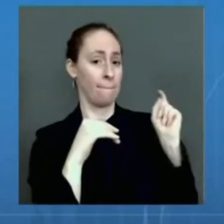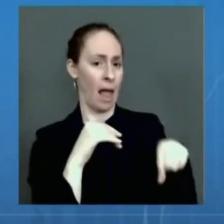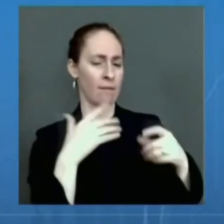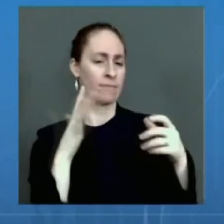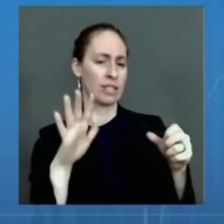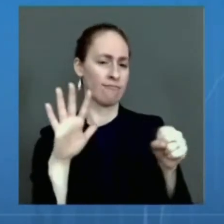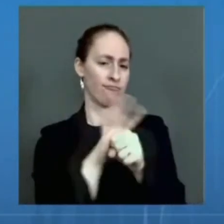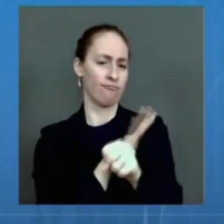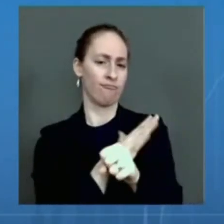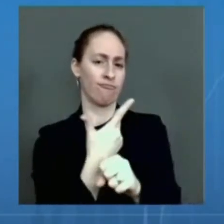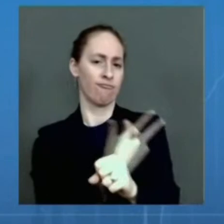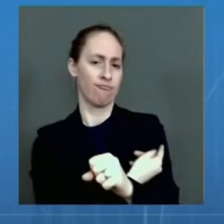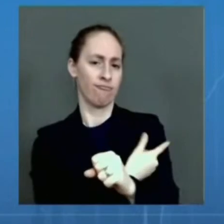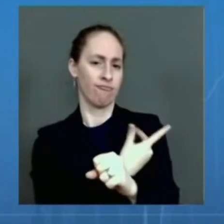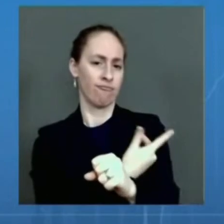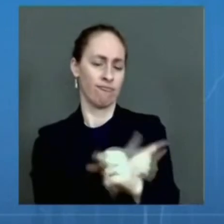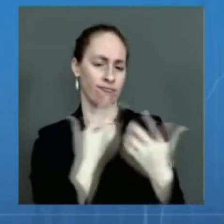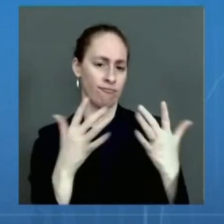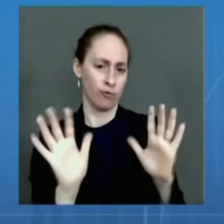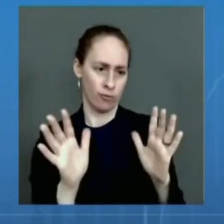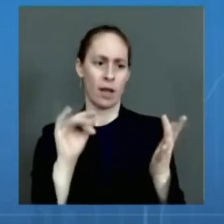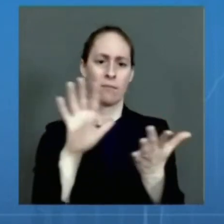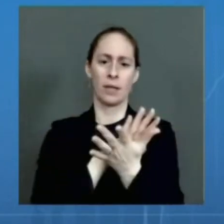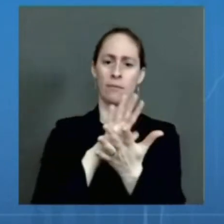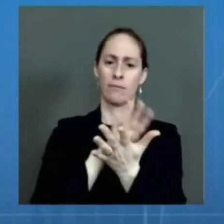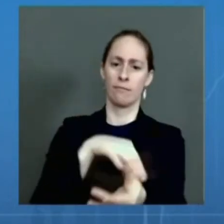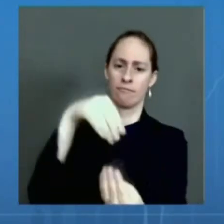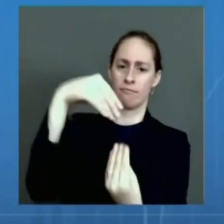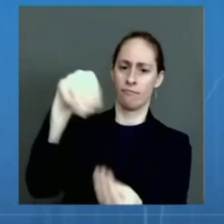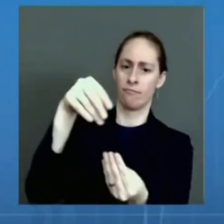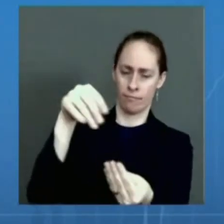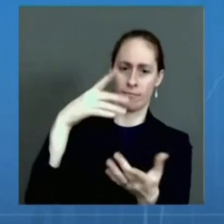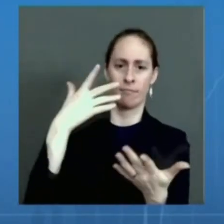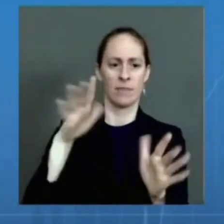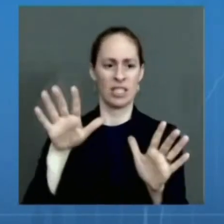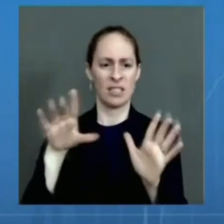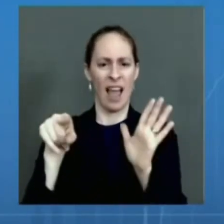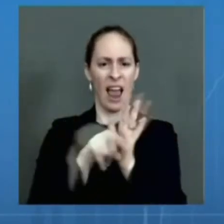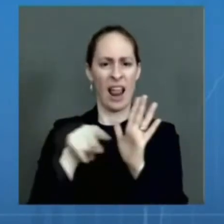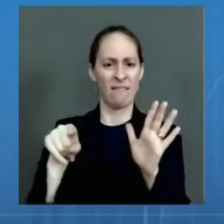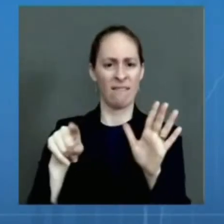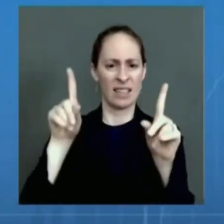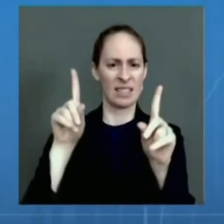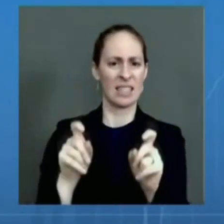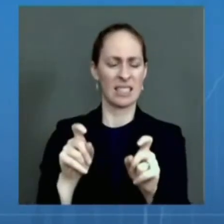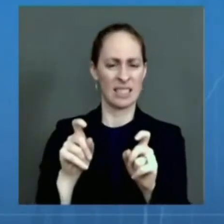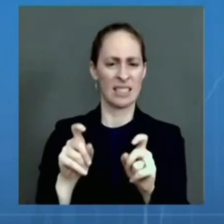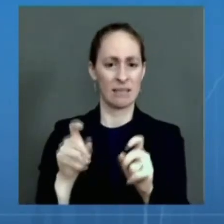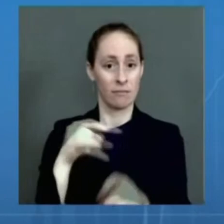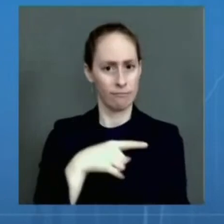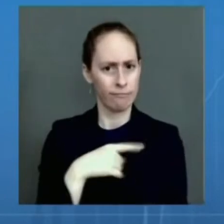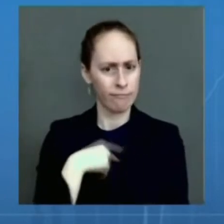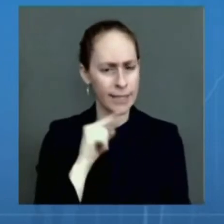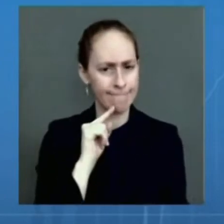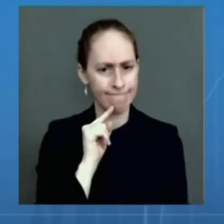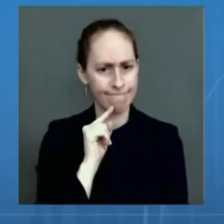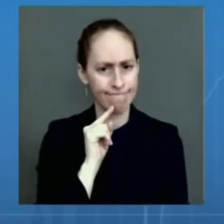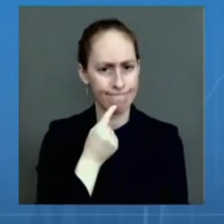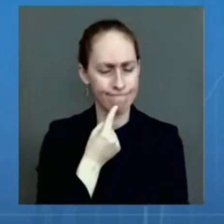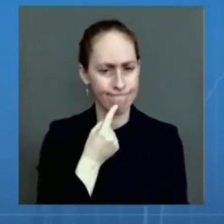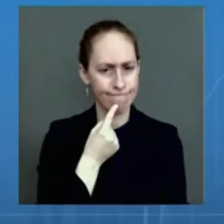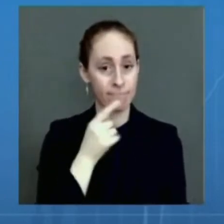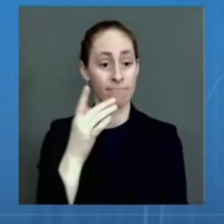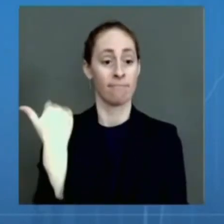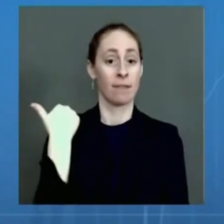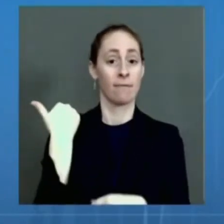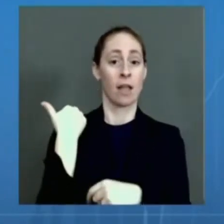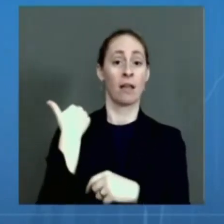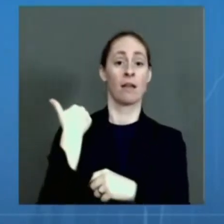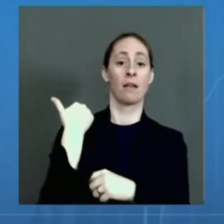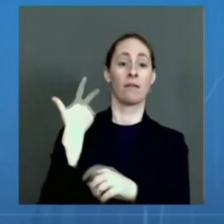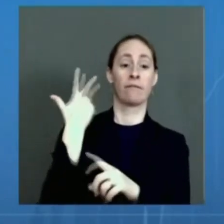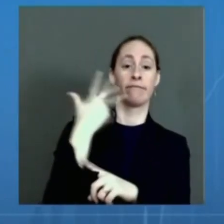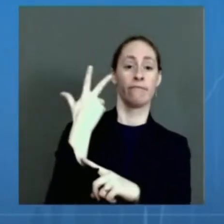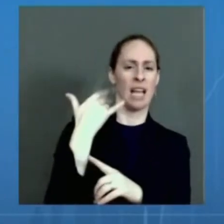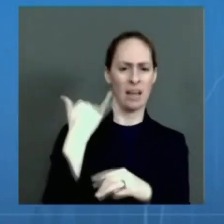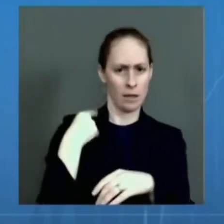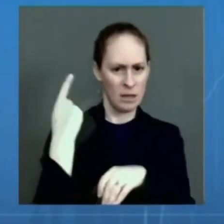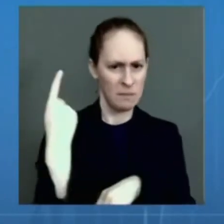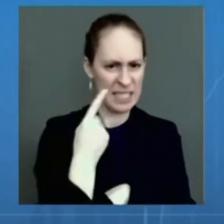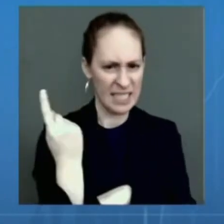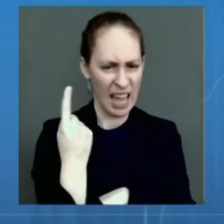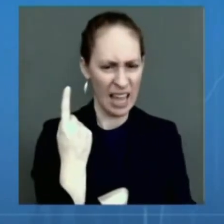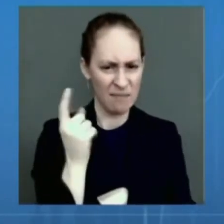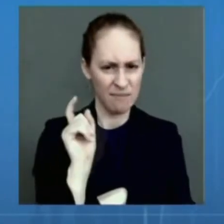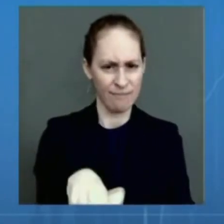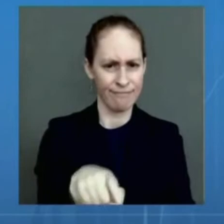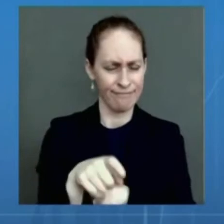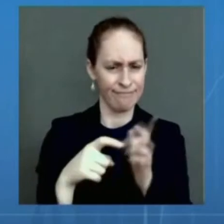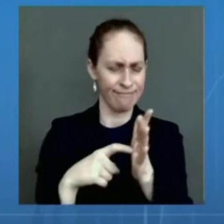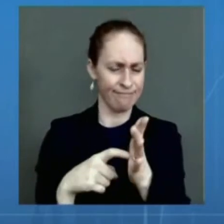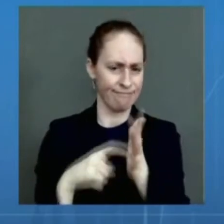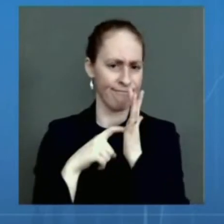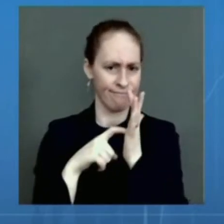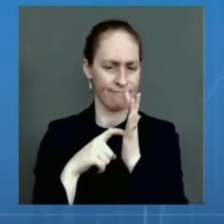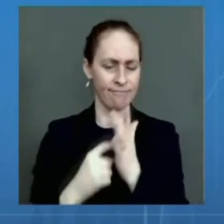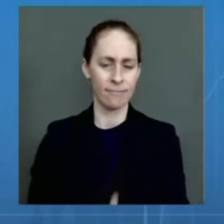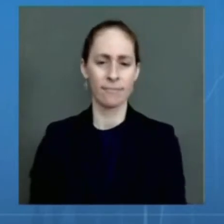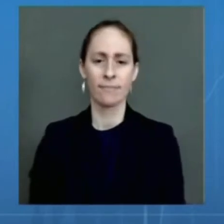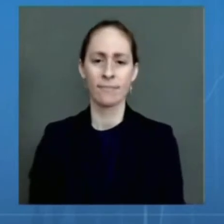DUE TO OMICRON MUST BE FULLY